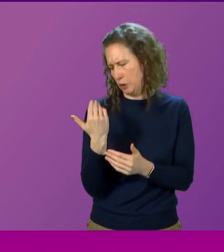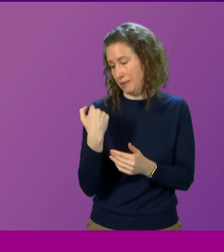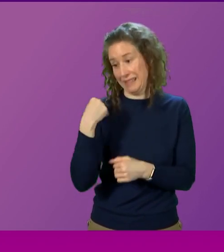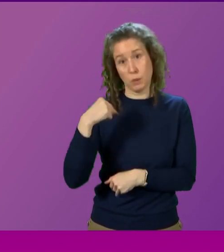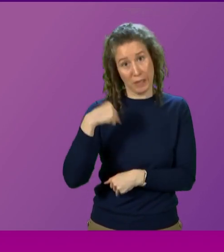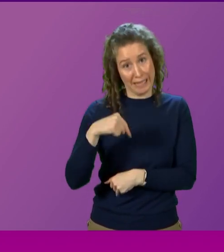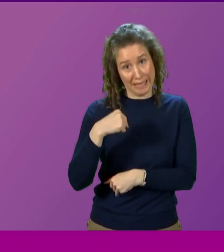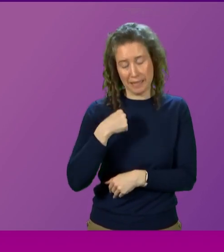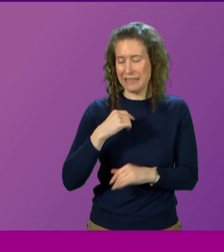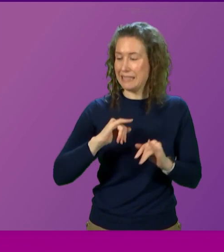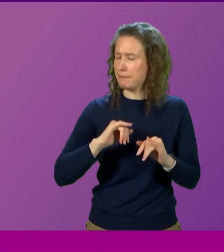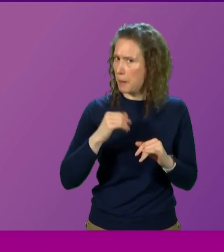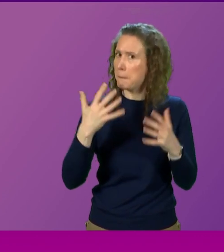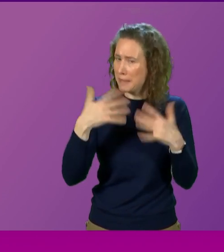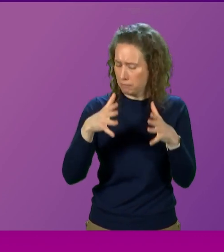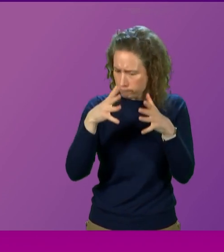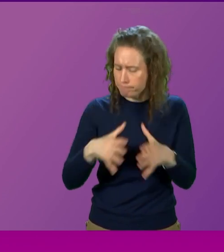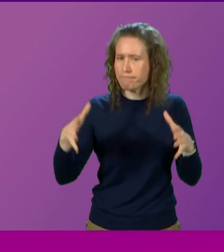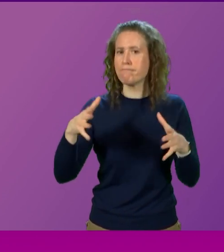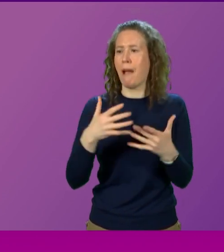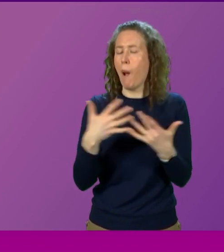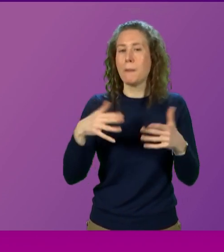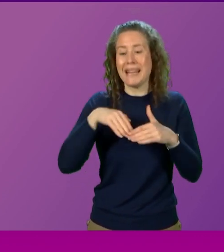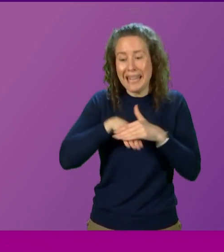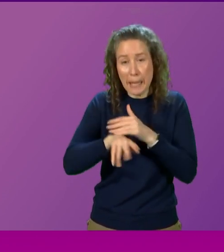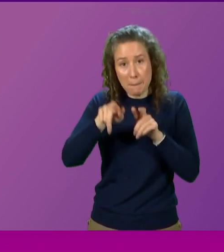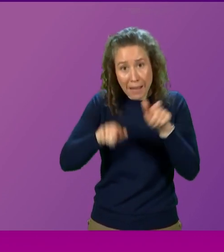a significant increase of 7.3 per cent in the number of in-patient and day-case patients